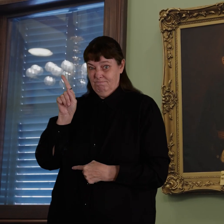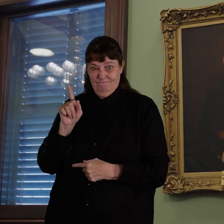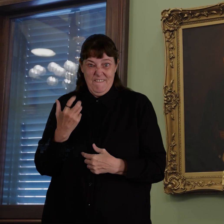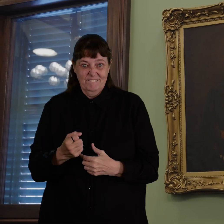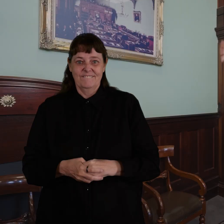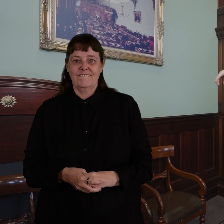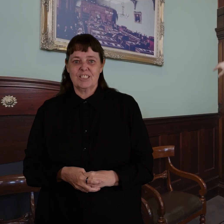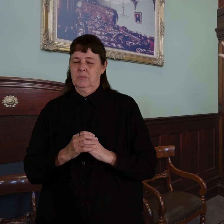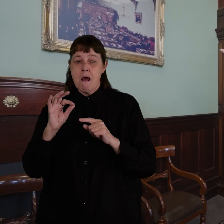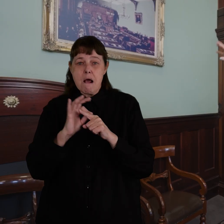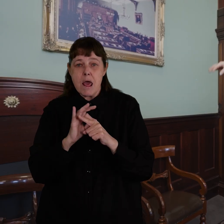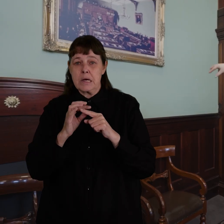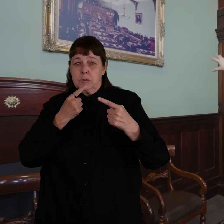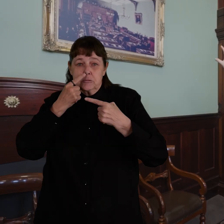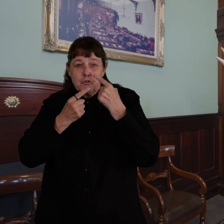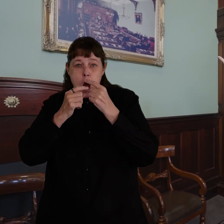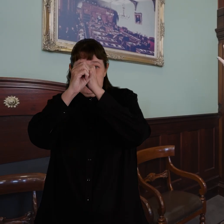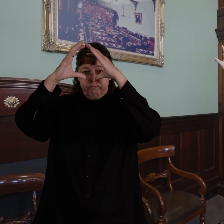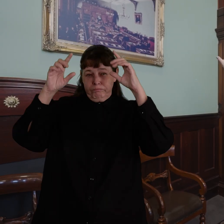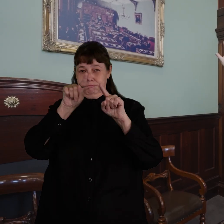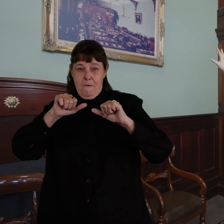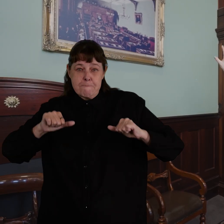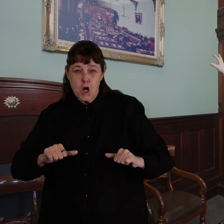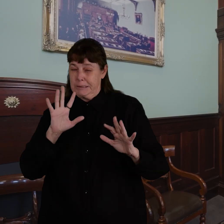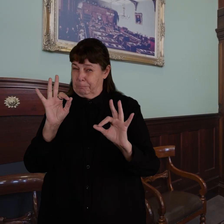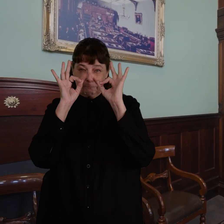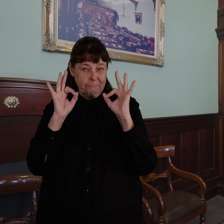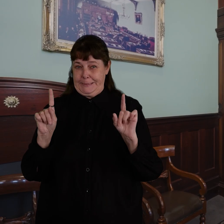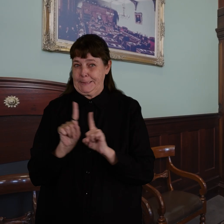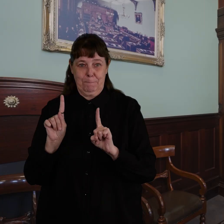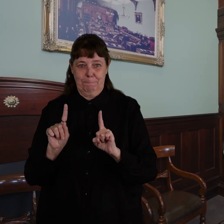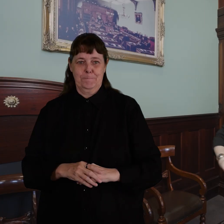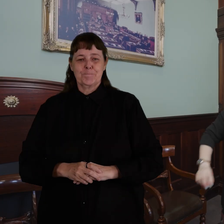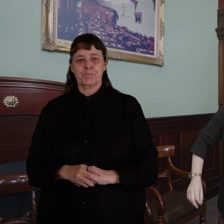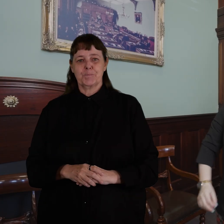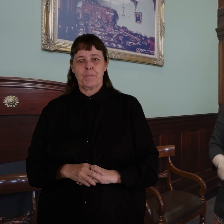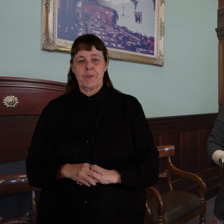House. The coloring and the imagery and the furniture is almost all exactly the same.